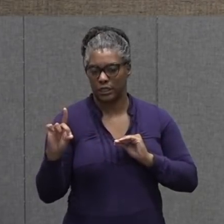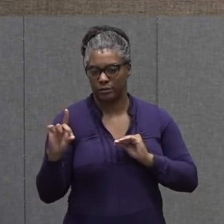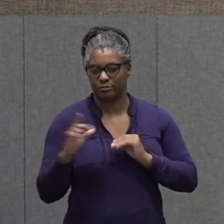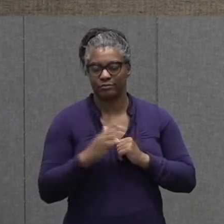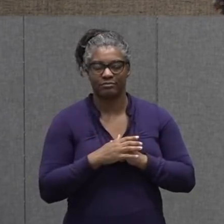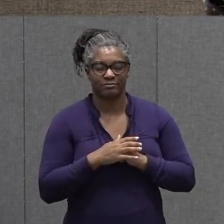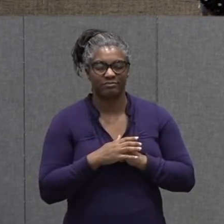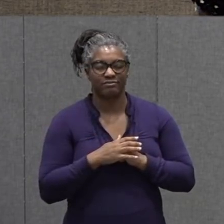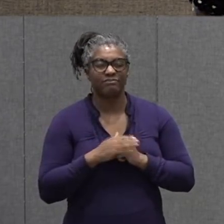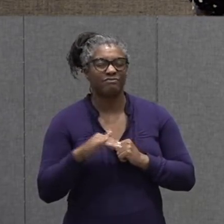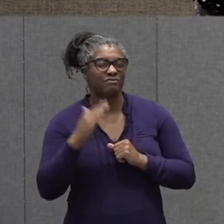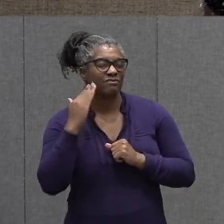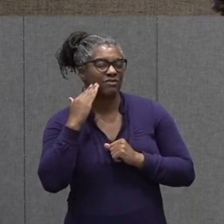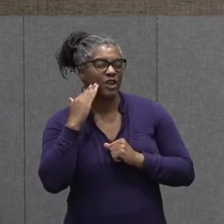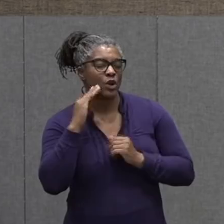helping spread those seeds.